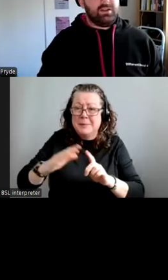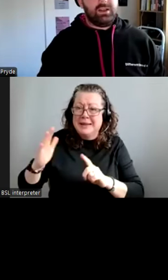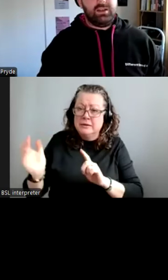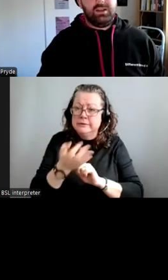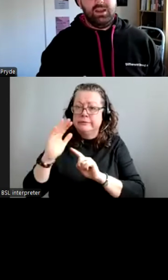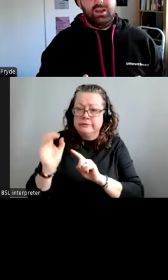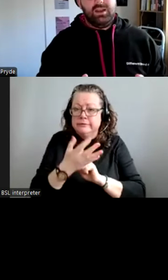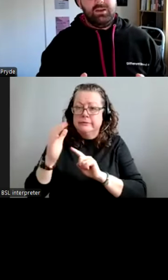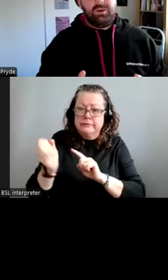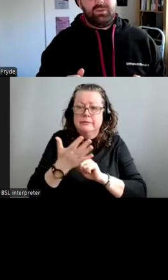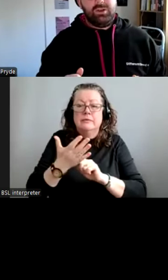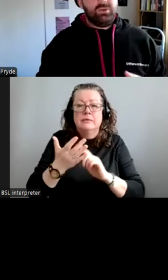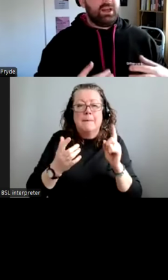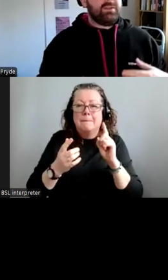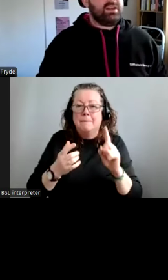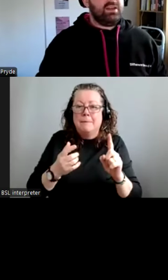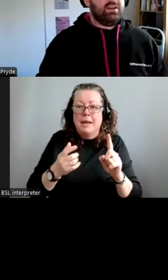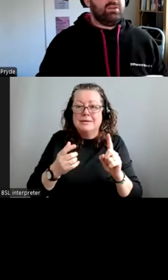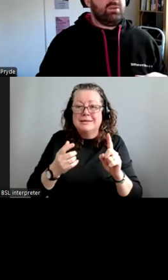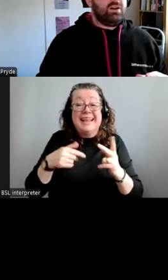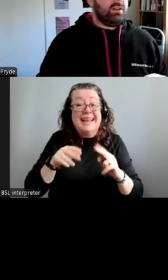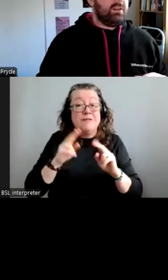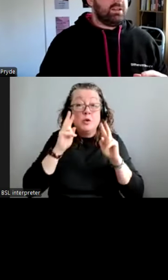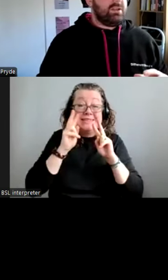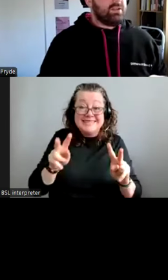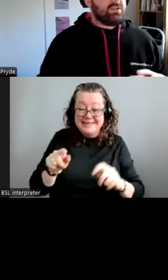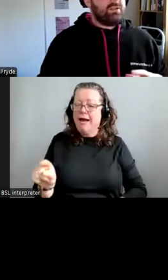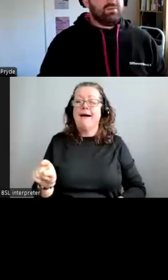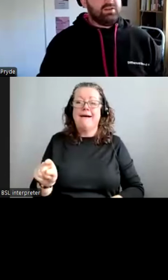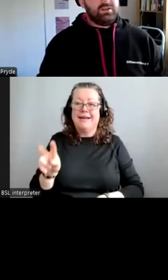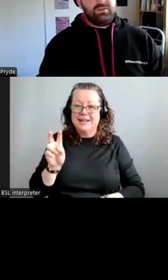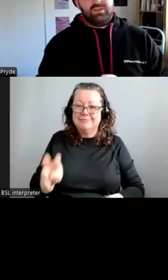and they can click it. When you don't have sight and you are using a screen reader,